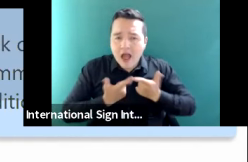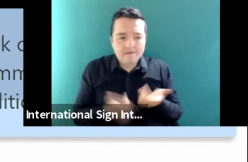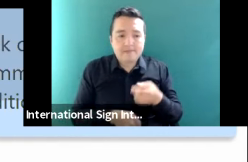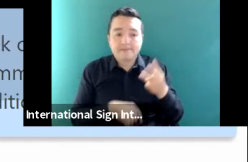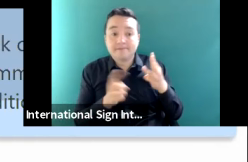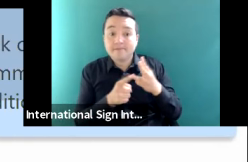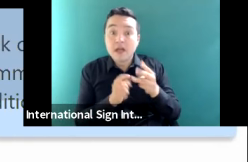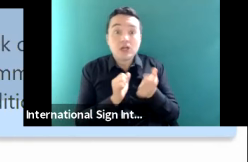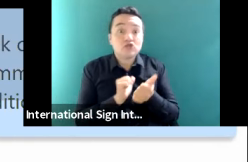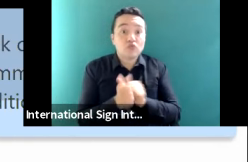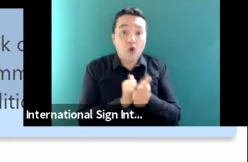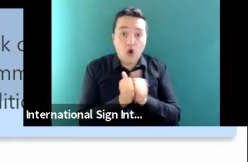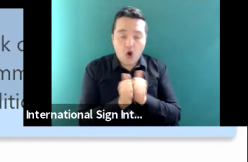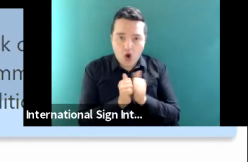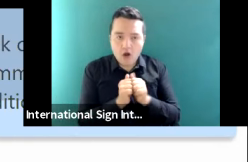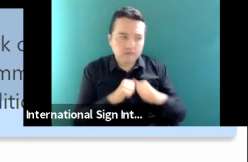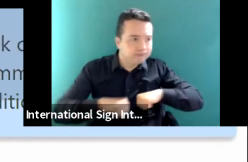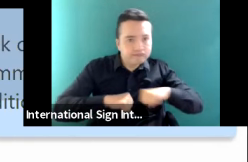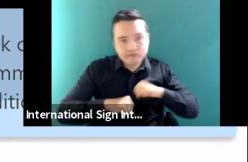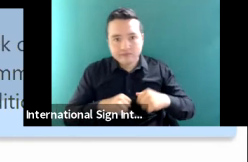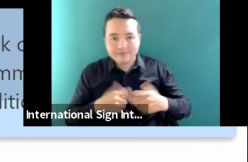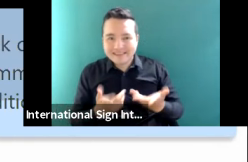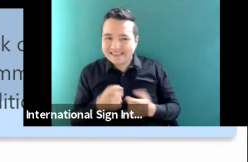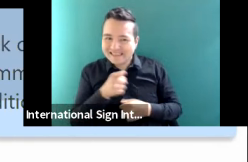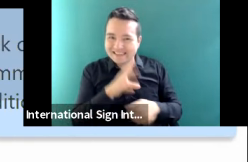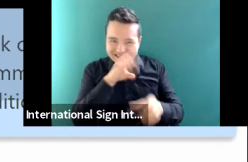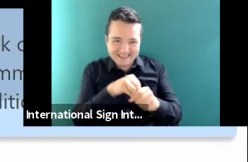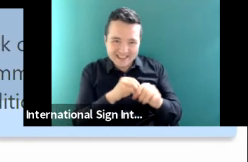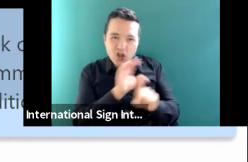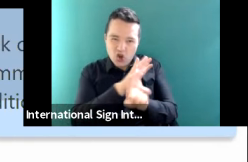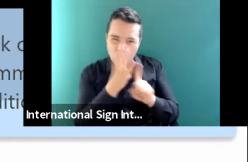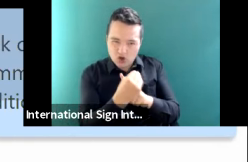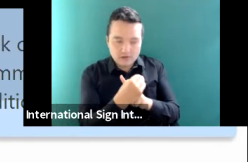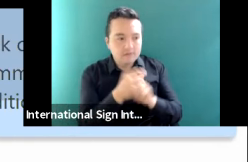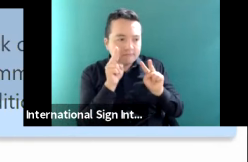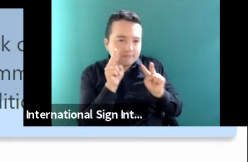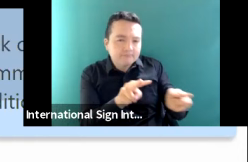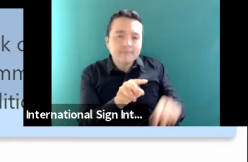We also have under culture, museums. Enjoying the arts. Trying to make people with disabilities able to participate in the social life and even to participate in all the culture elements of life. Sports is another.